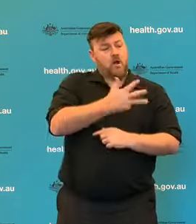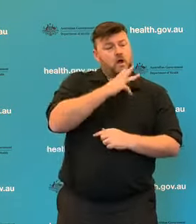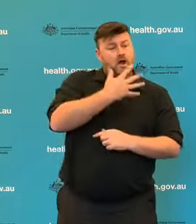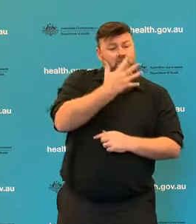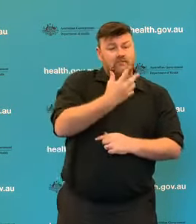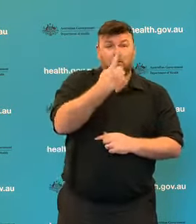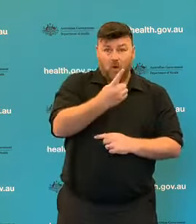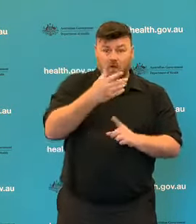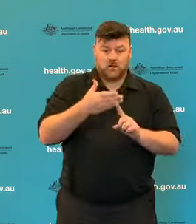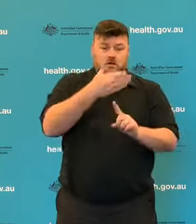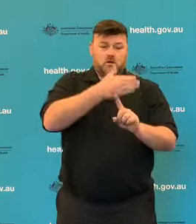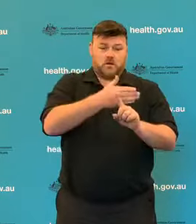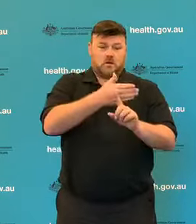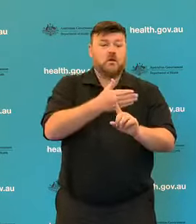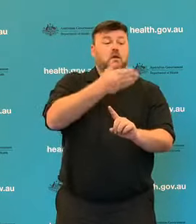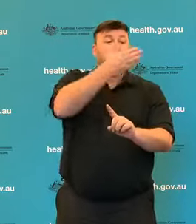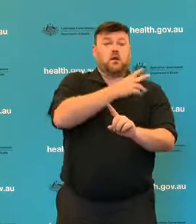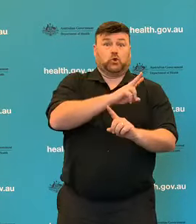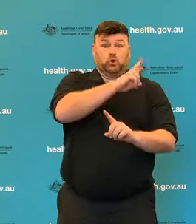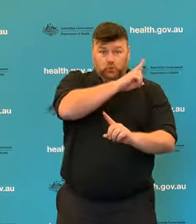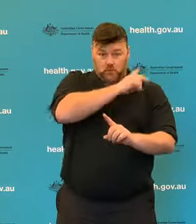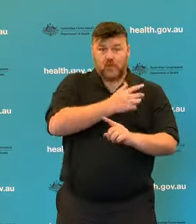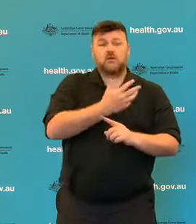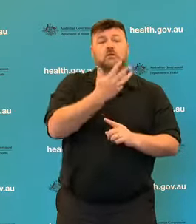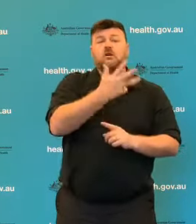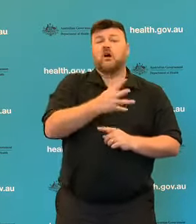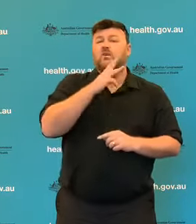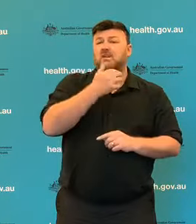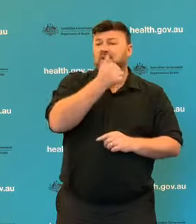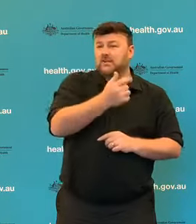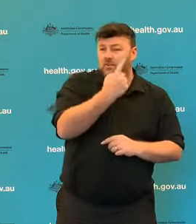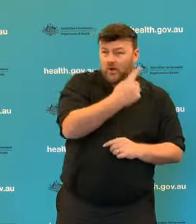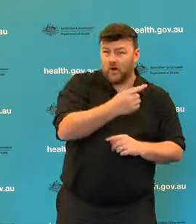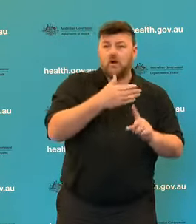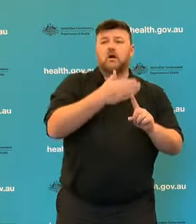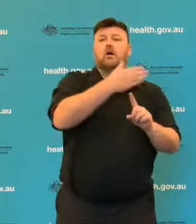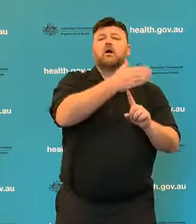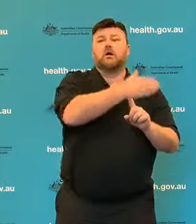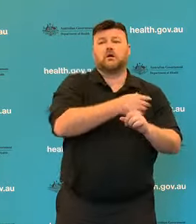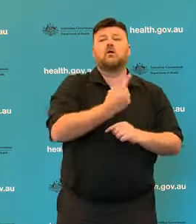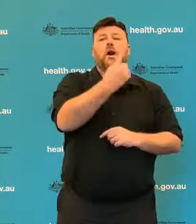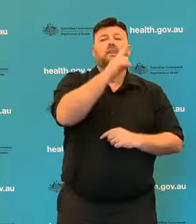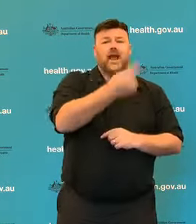before with 1,600 new cases. 2,354 new cases the week